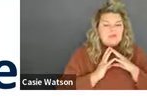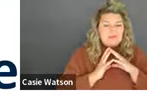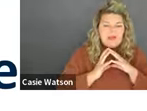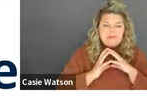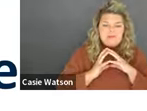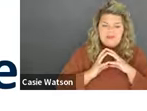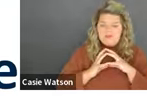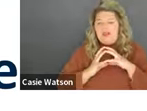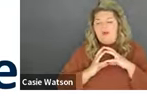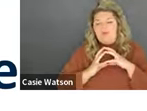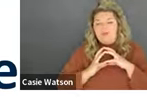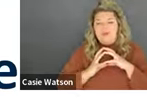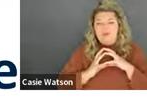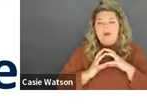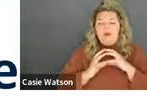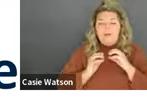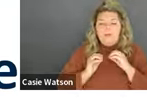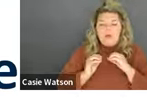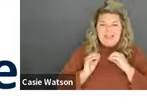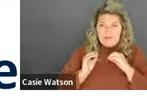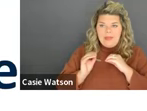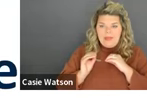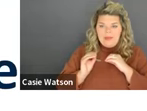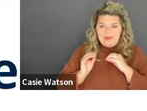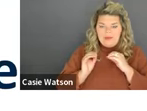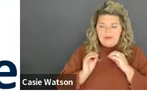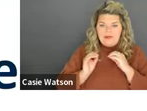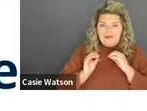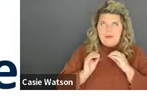Sometimes it's helpful to multi pin